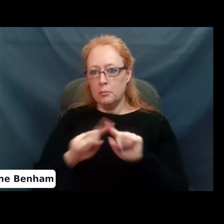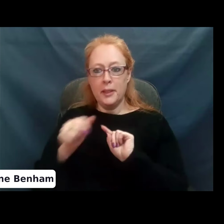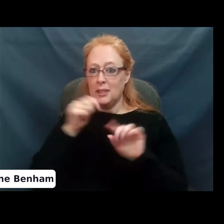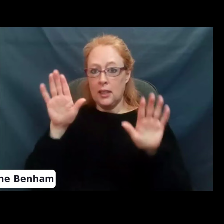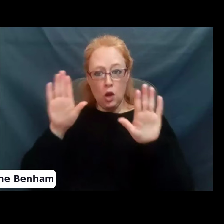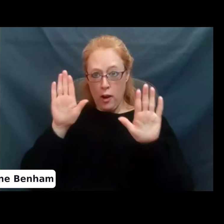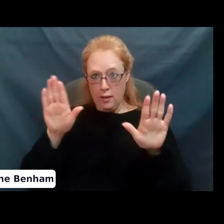Because there is only three facings and theorem bossed it is something that wouldn't be the worst.